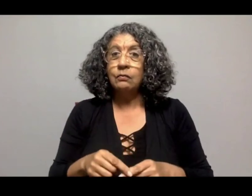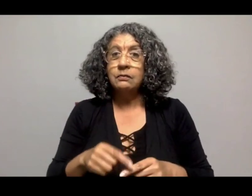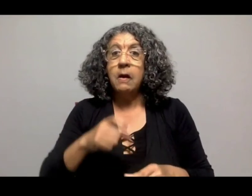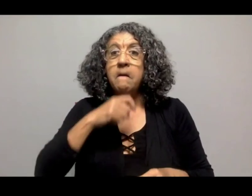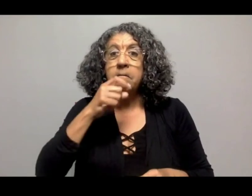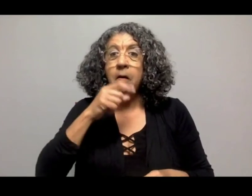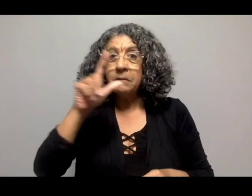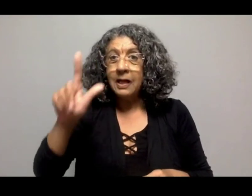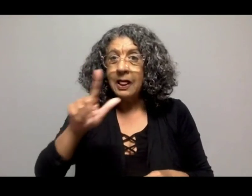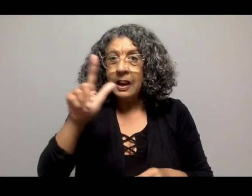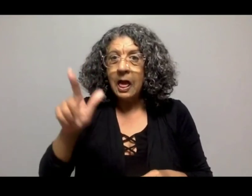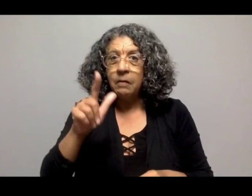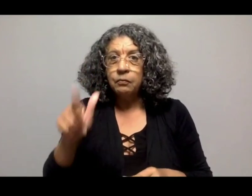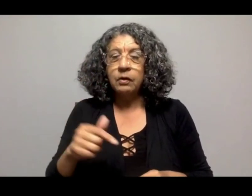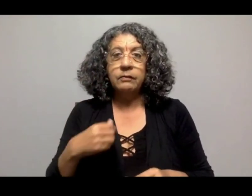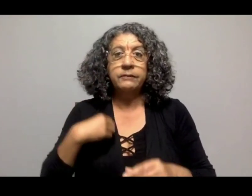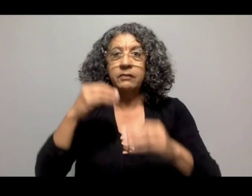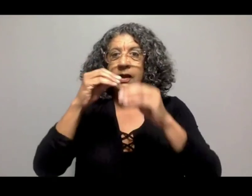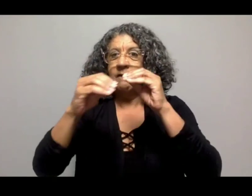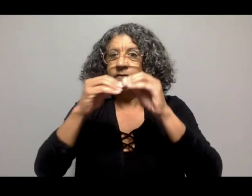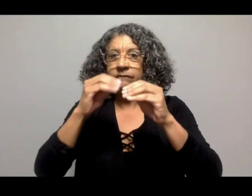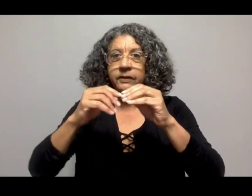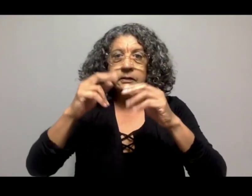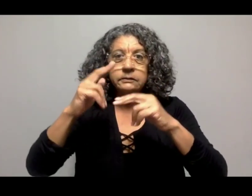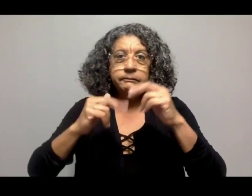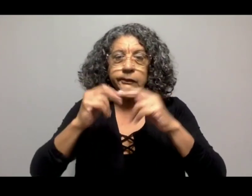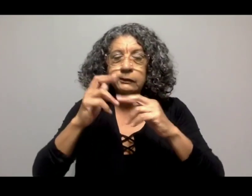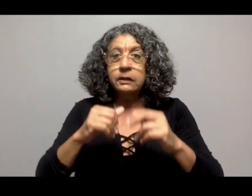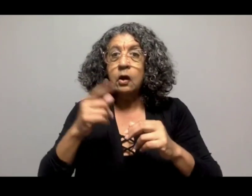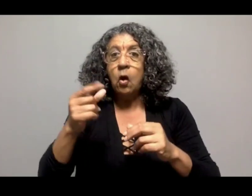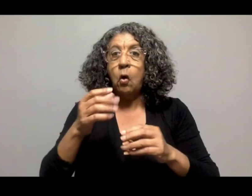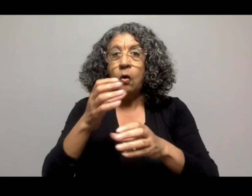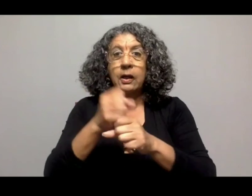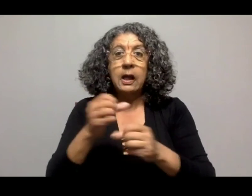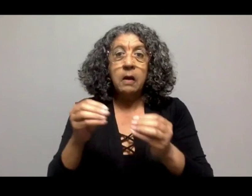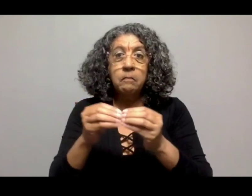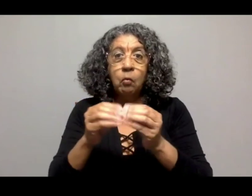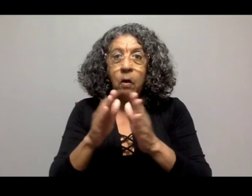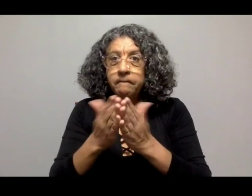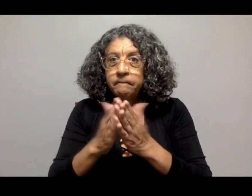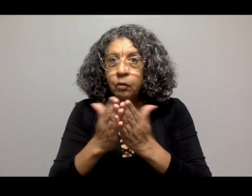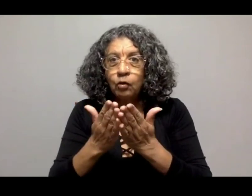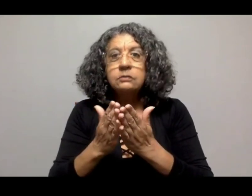also public libraries maybe the building needs to be